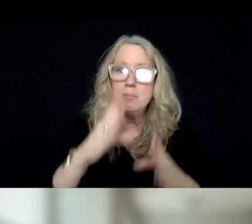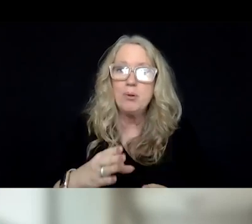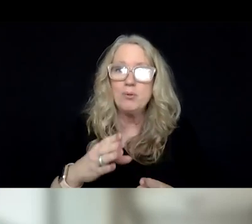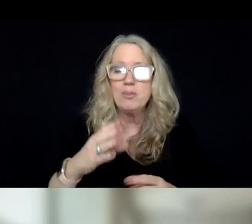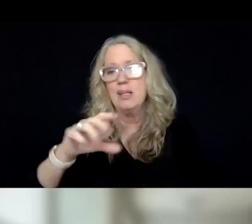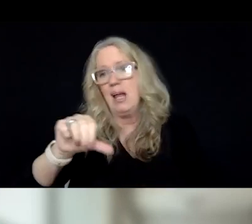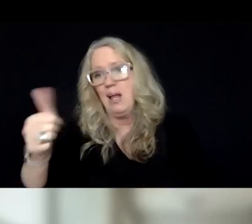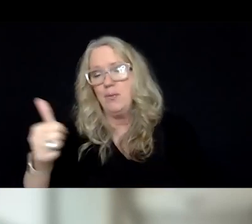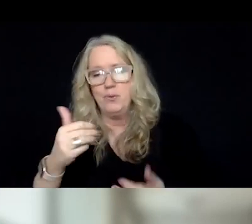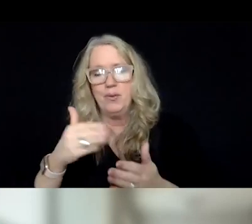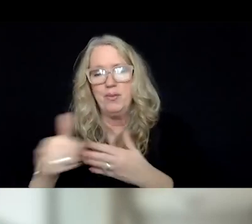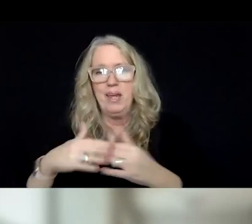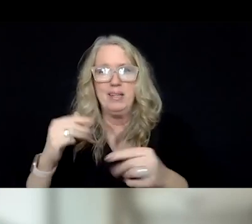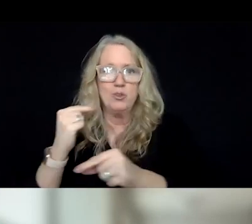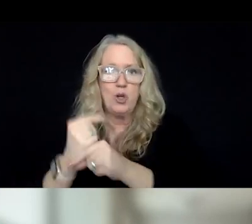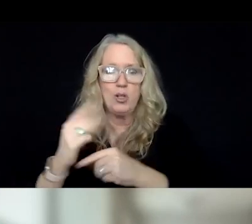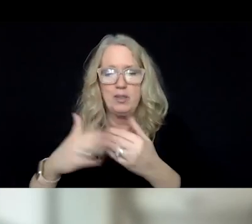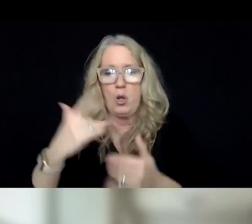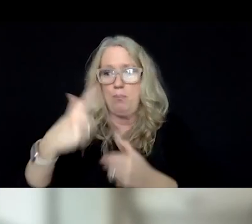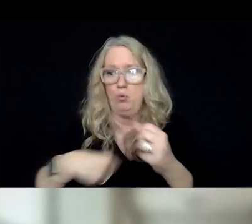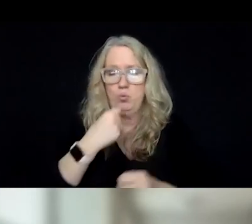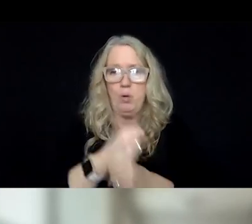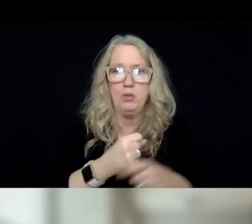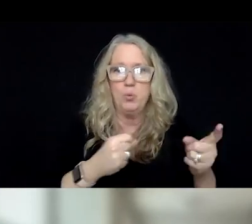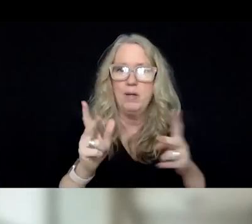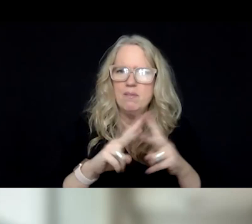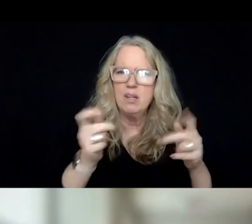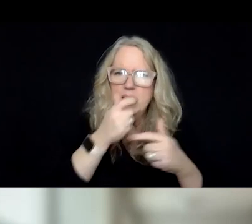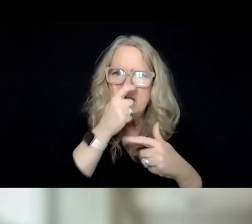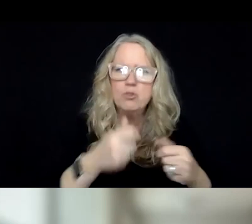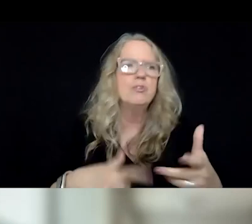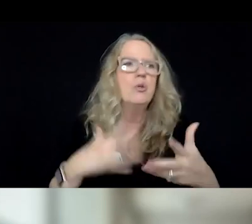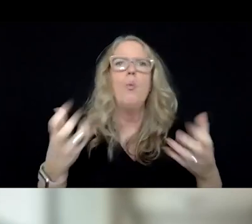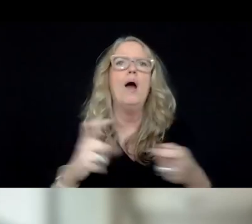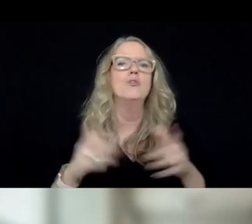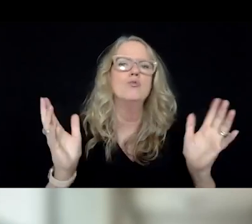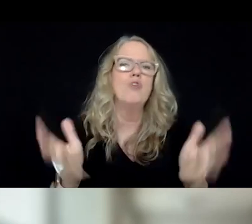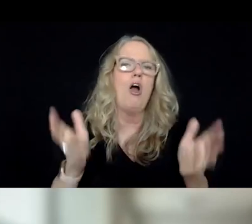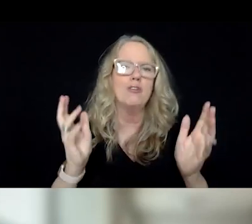OFFICERS, AND WANTED TO TALK. I THINK THAT